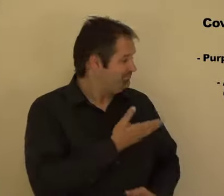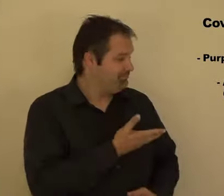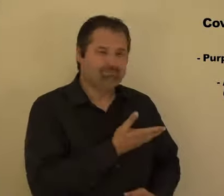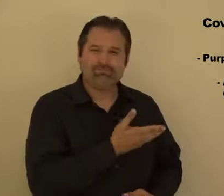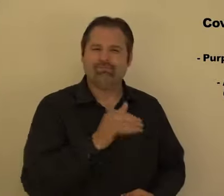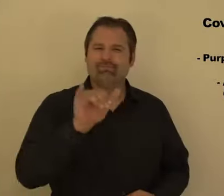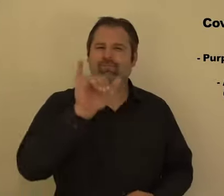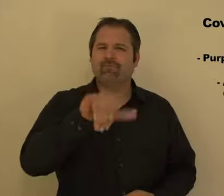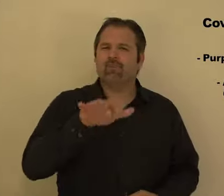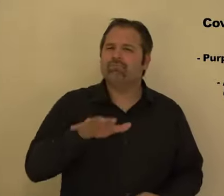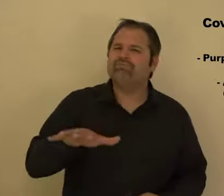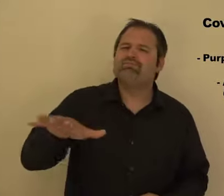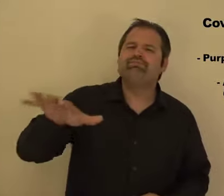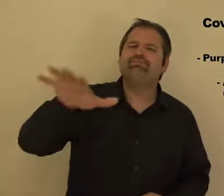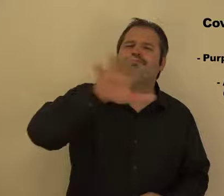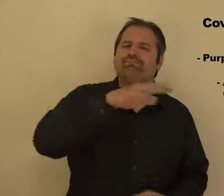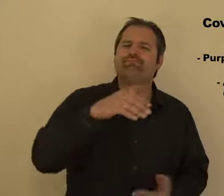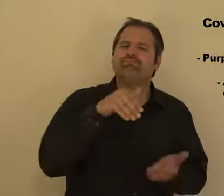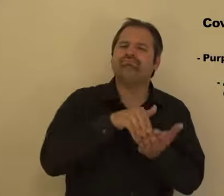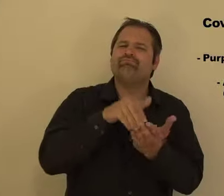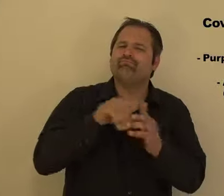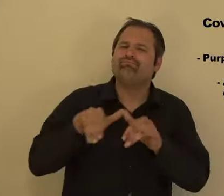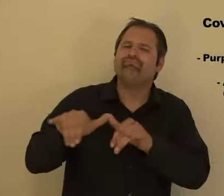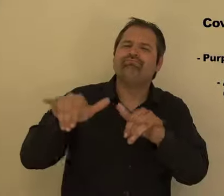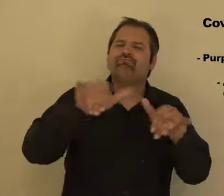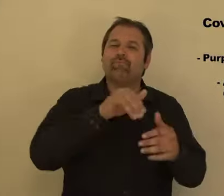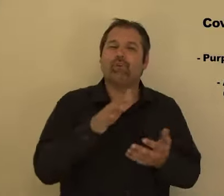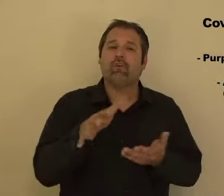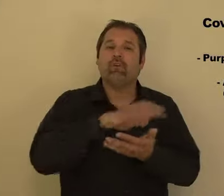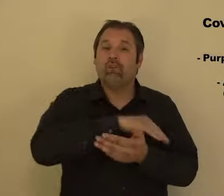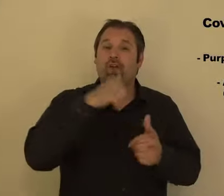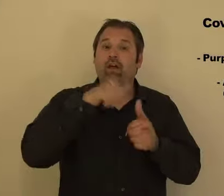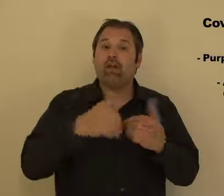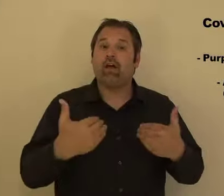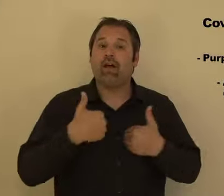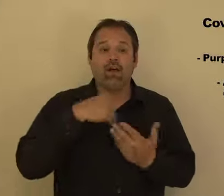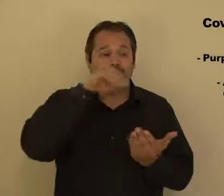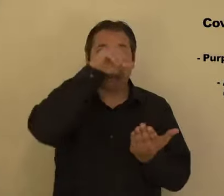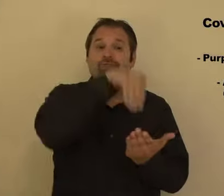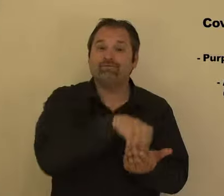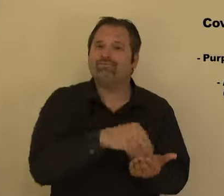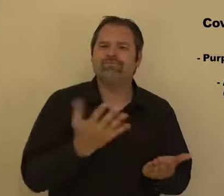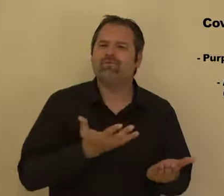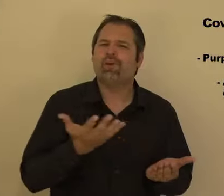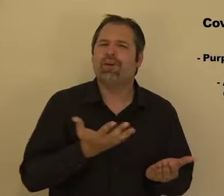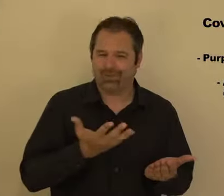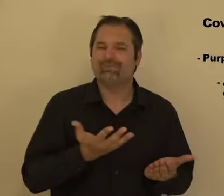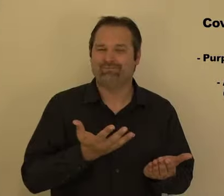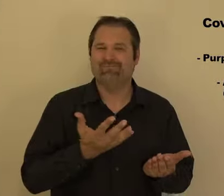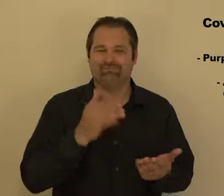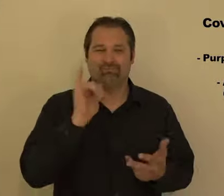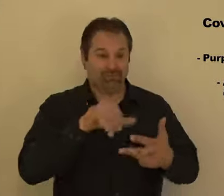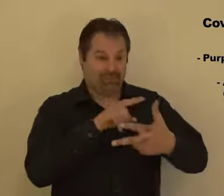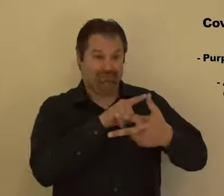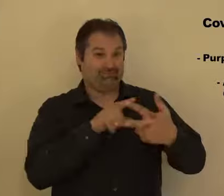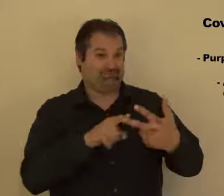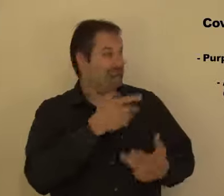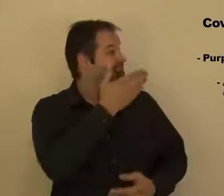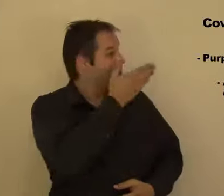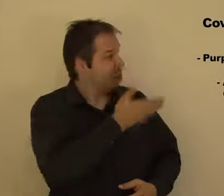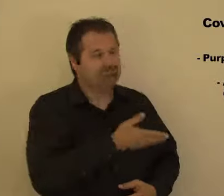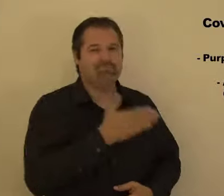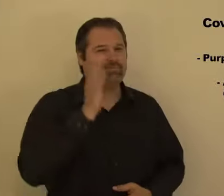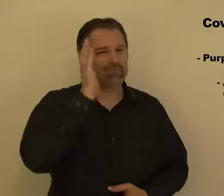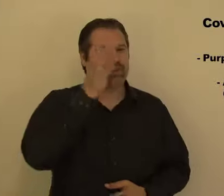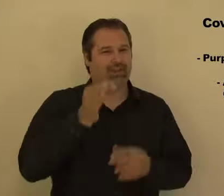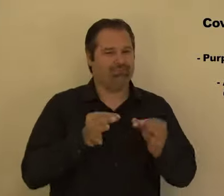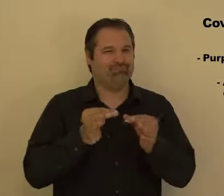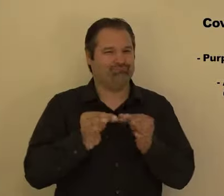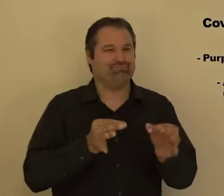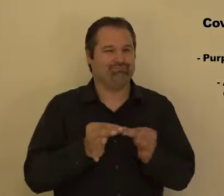We'll be explaining these three things in more detail shortly.